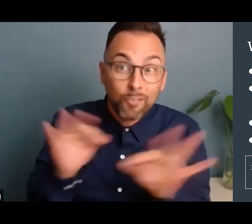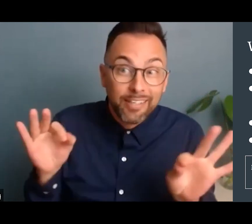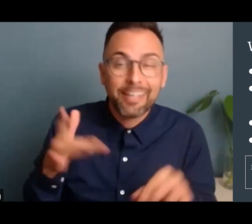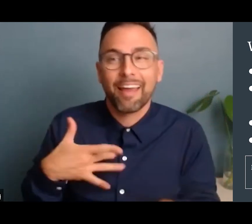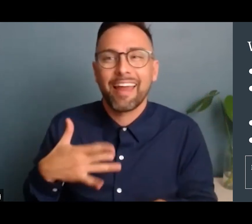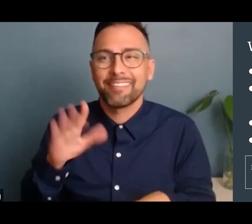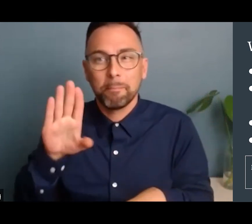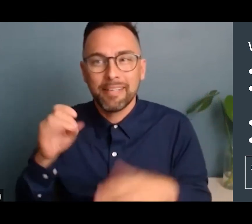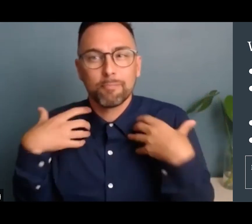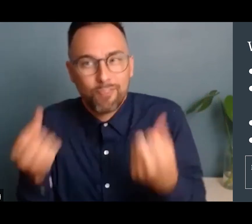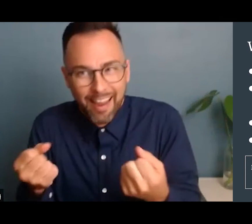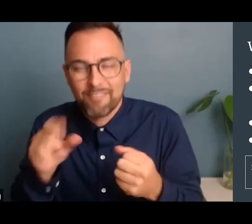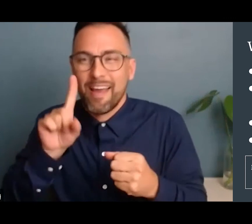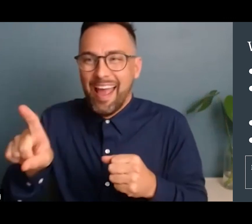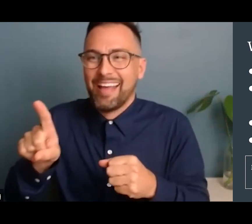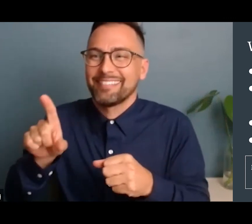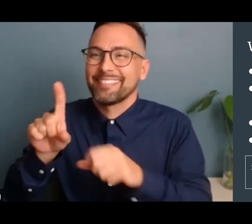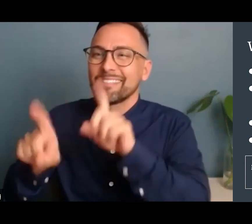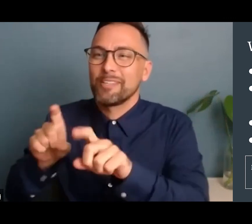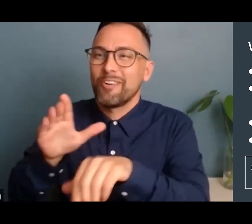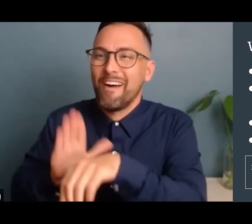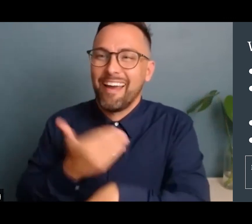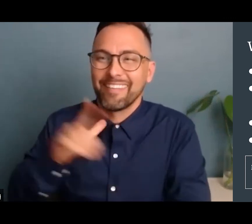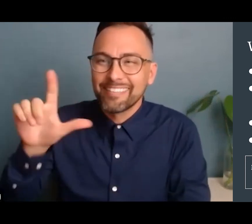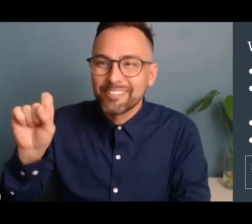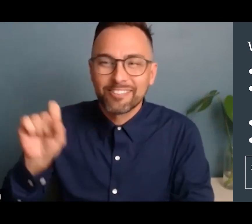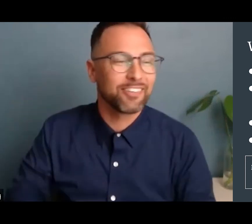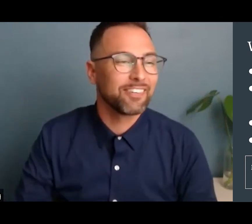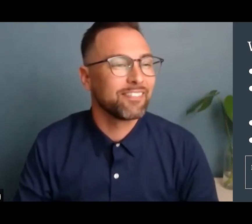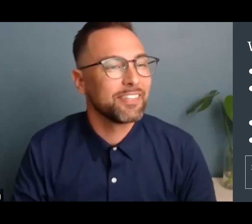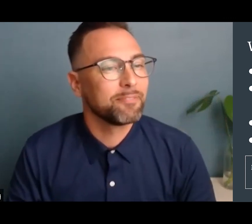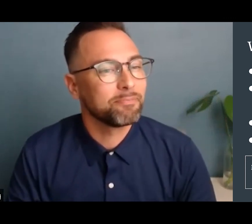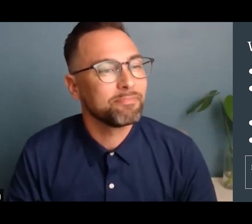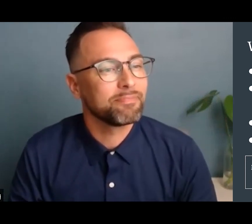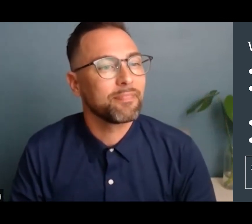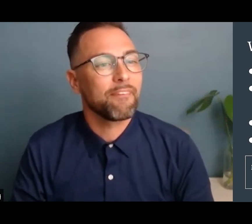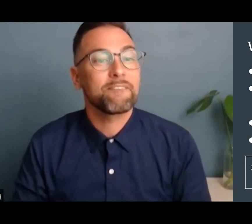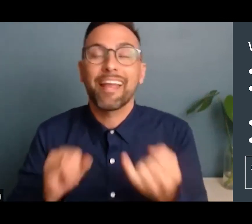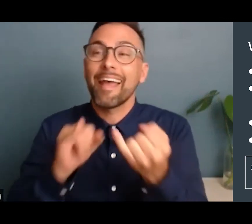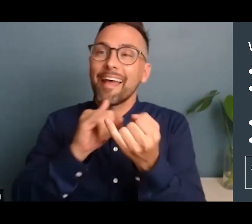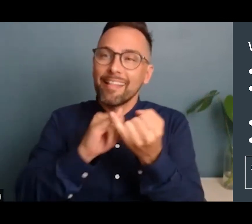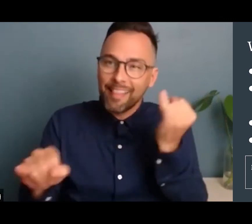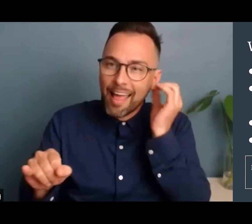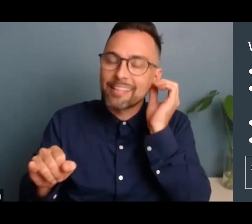So feel free and be brave to join us-- not only join us, but pose your questions there and see what information